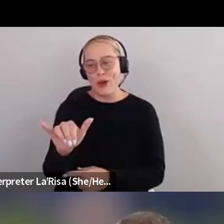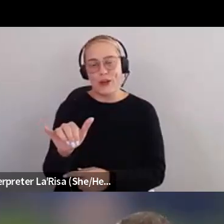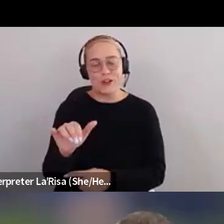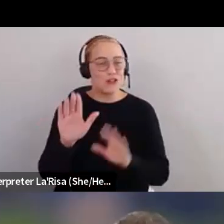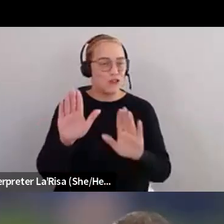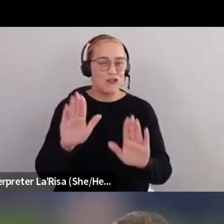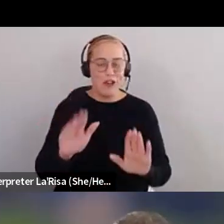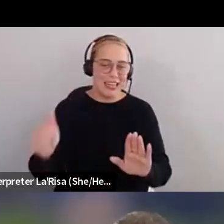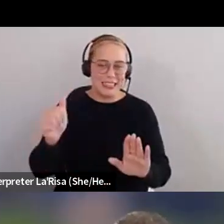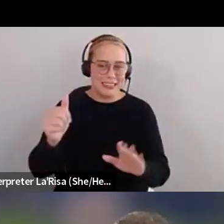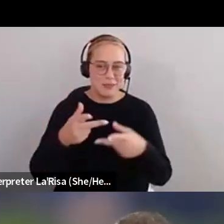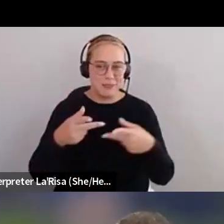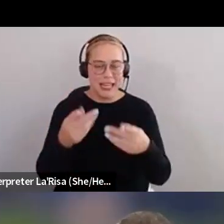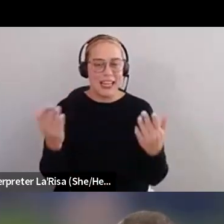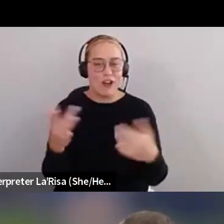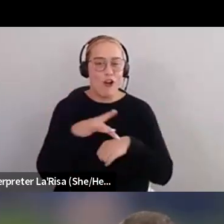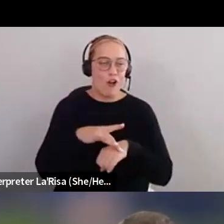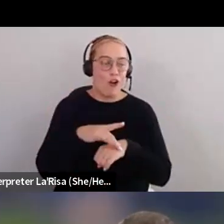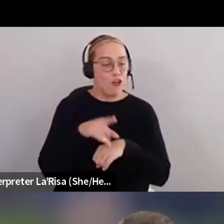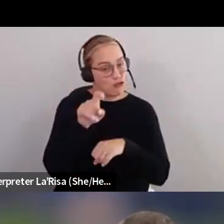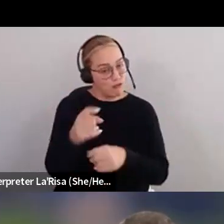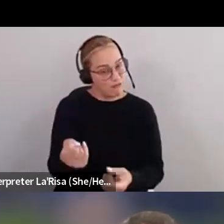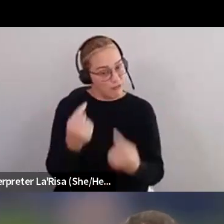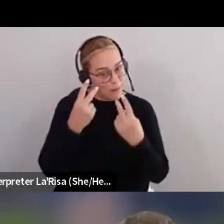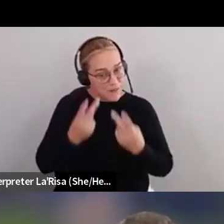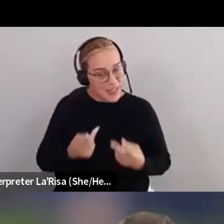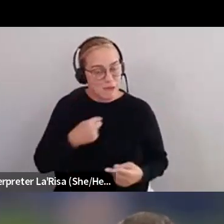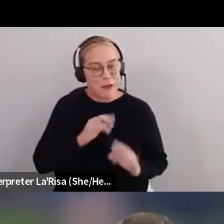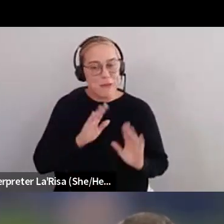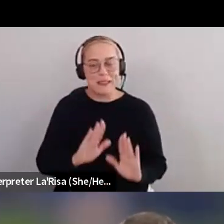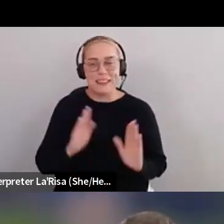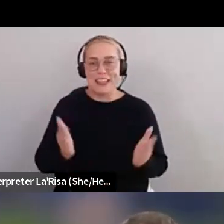empower her network with to mountains intertwined. I use she/her pronouns.